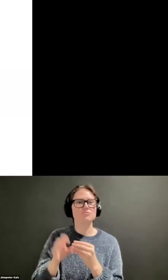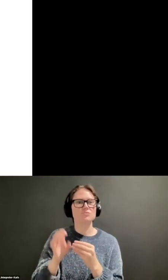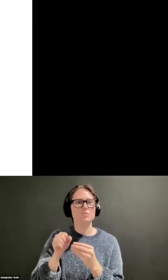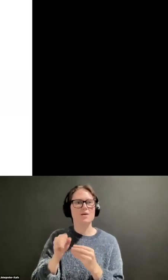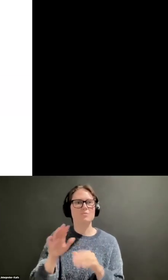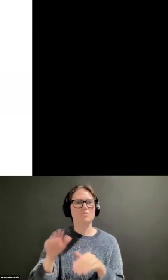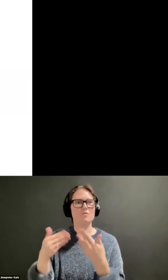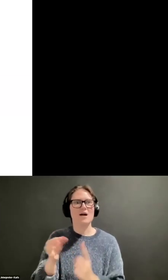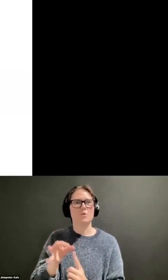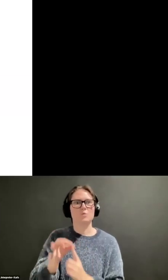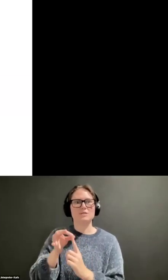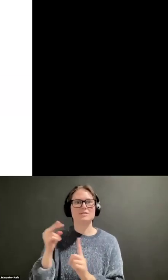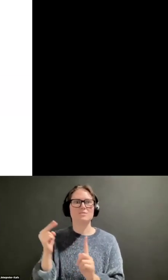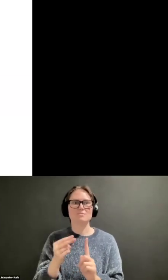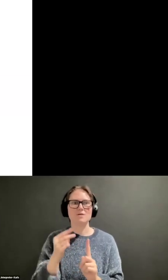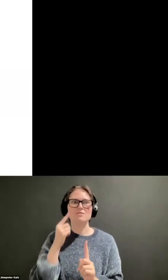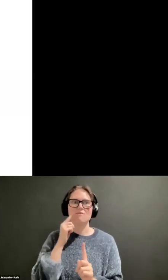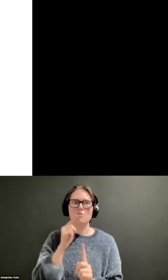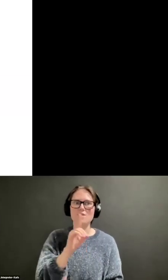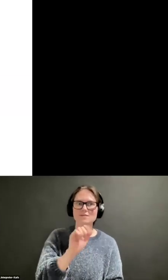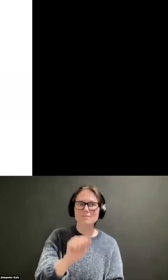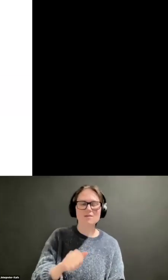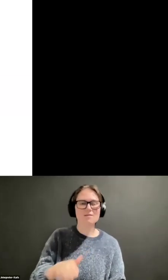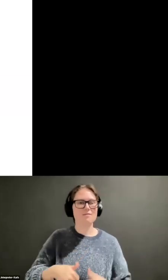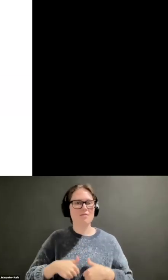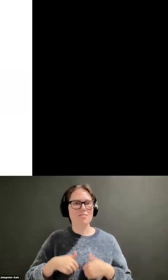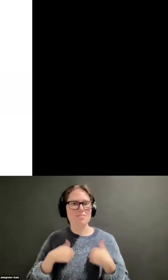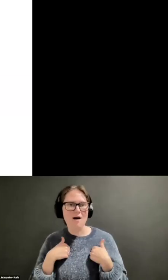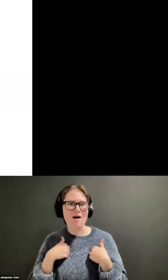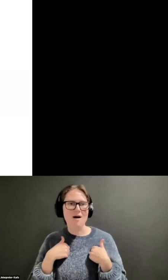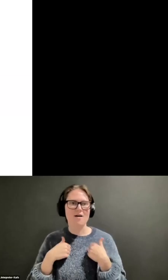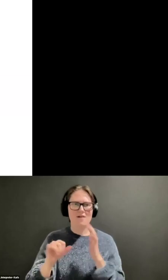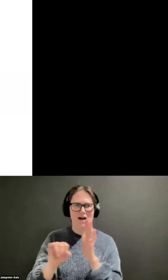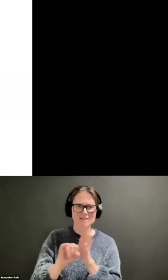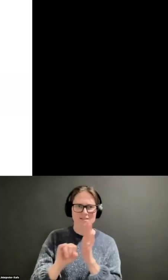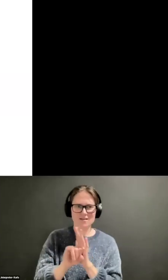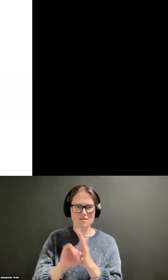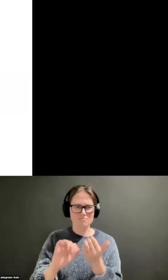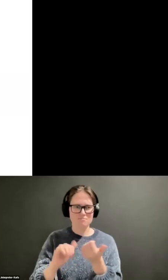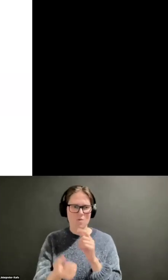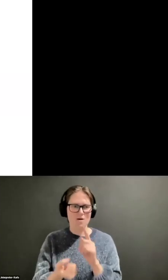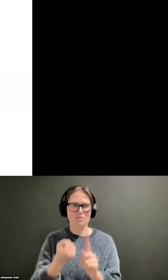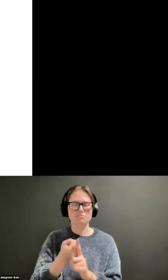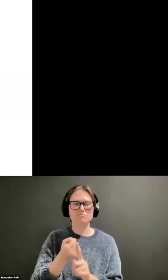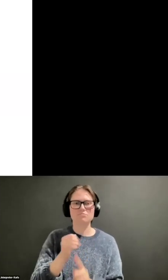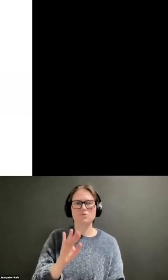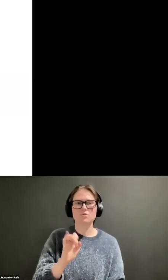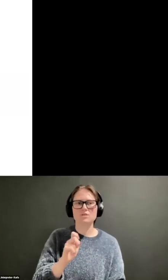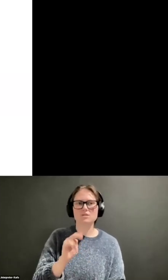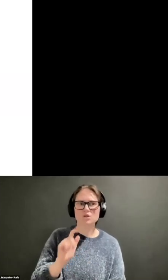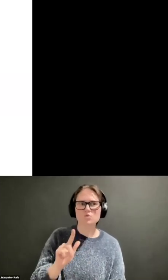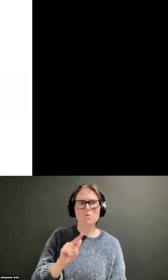how disability life and identity impact one's sexual and reproductive health and expression.